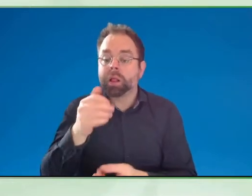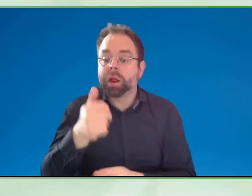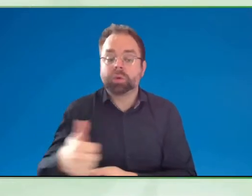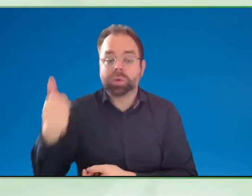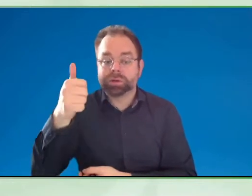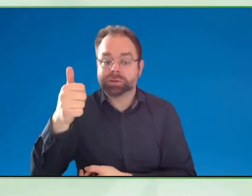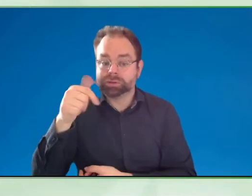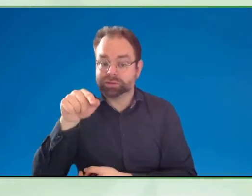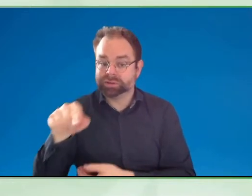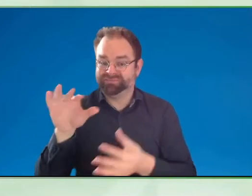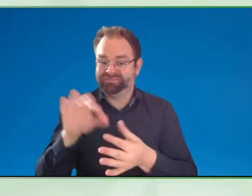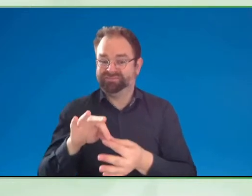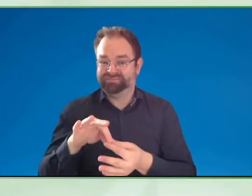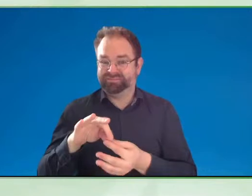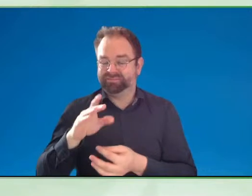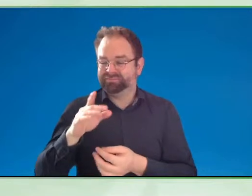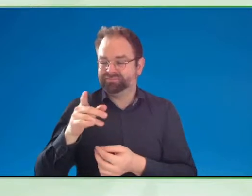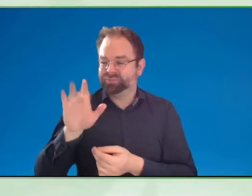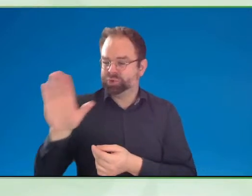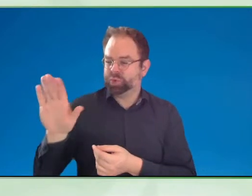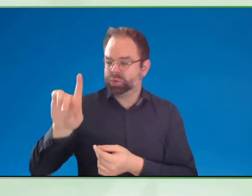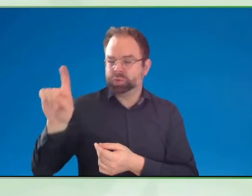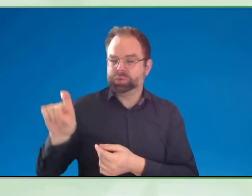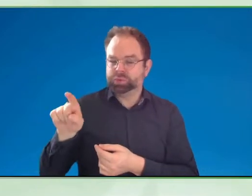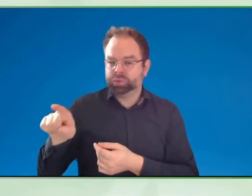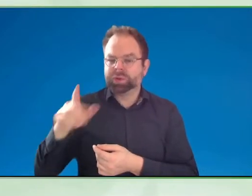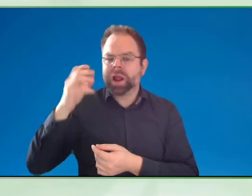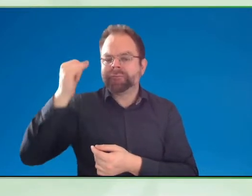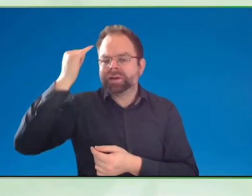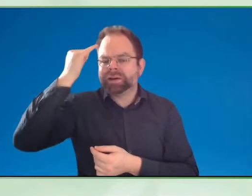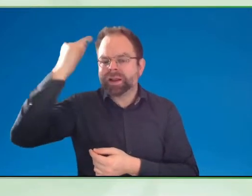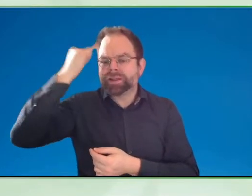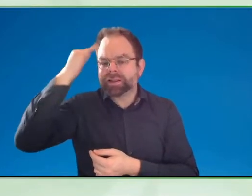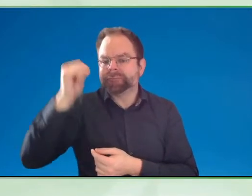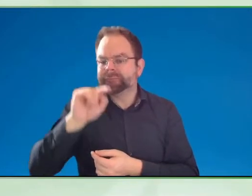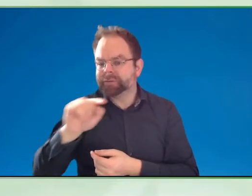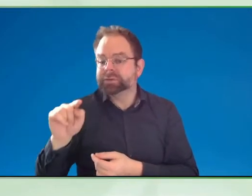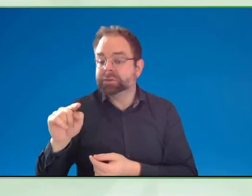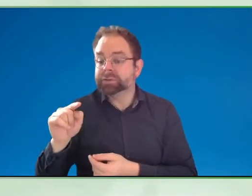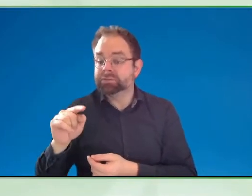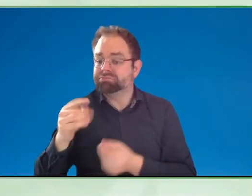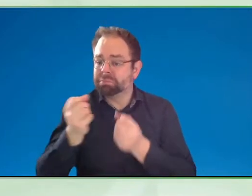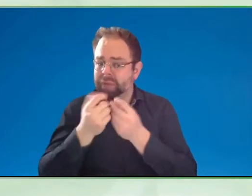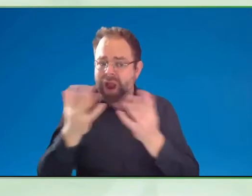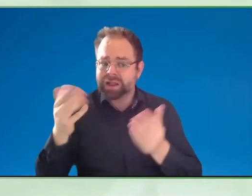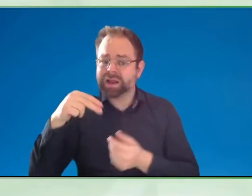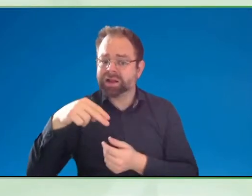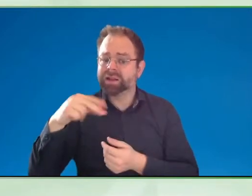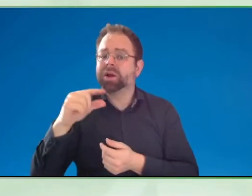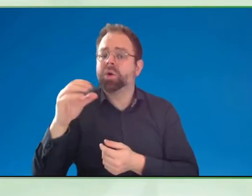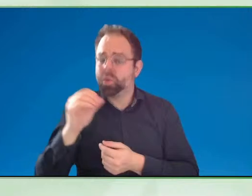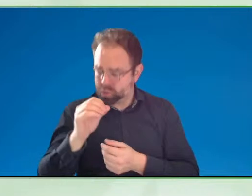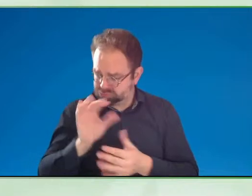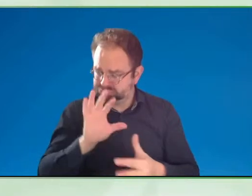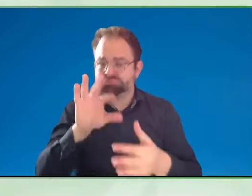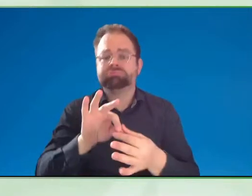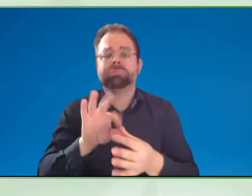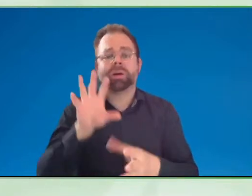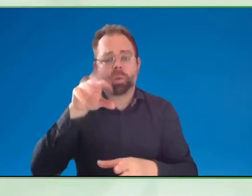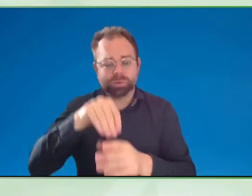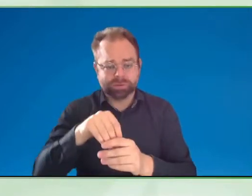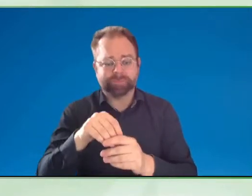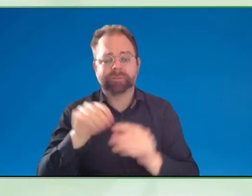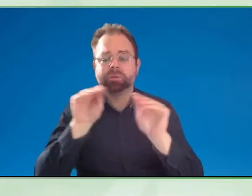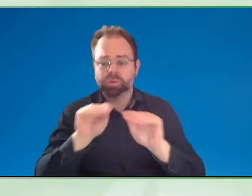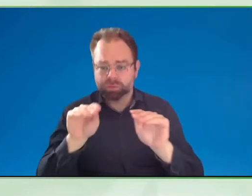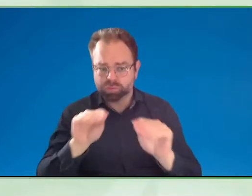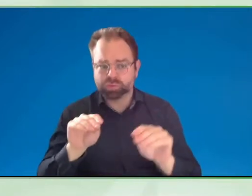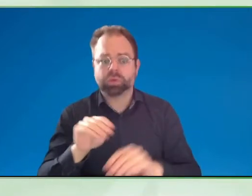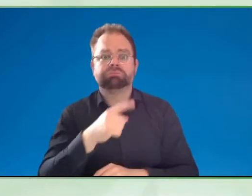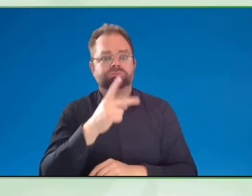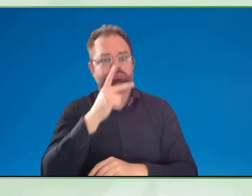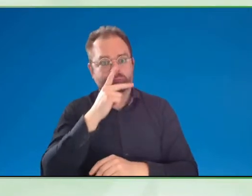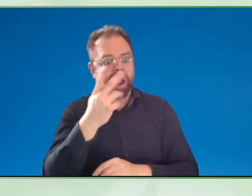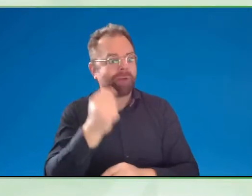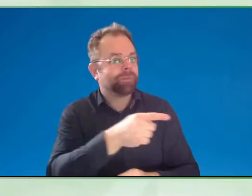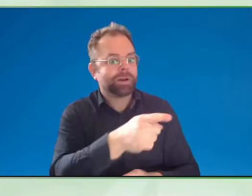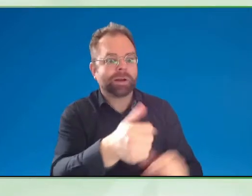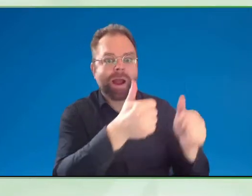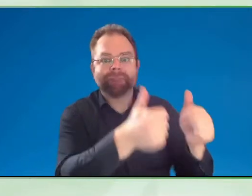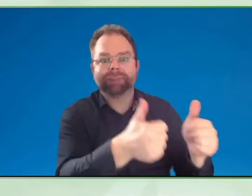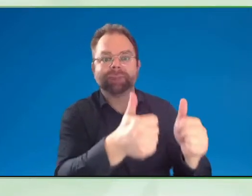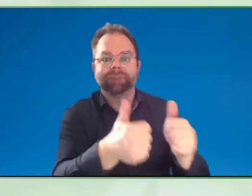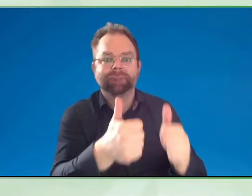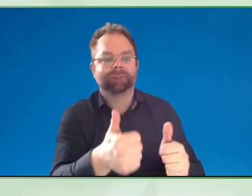According to what we are doing now, we have designed quite fierce programs through this